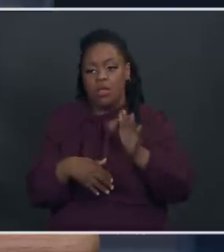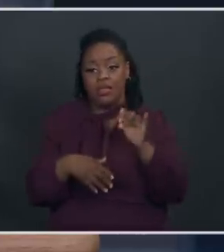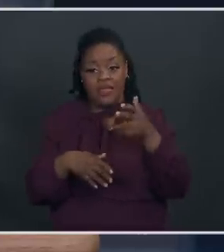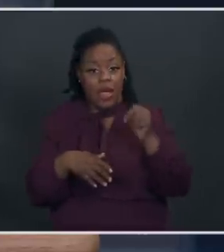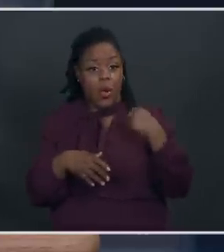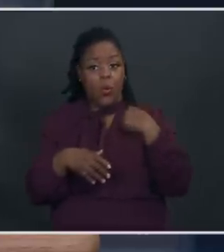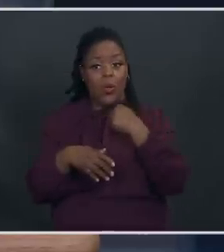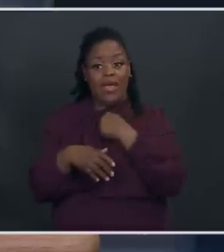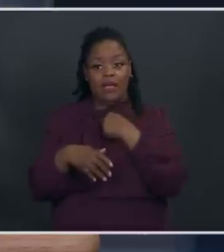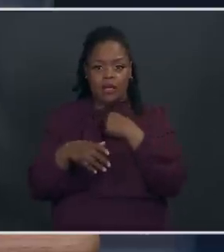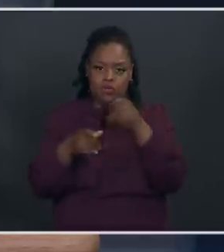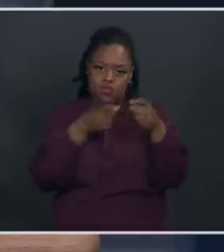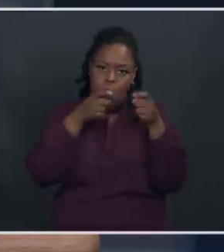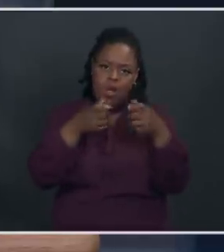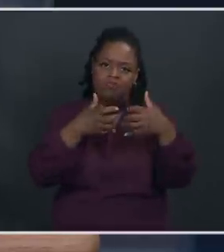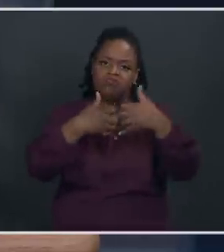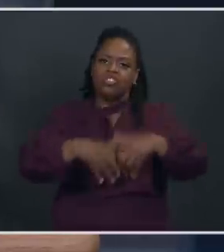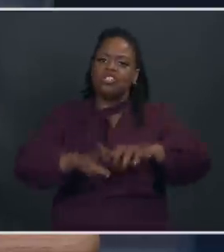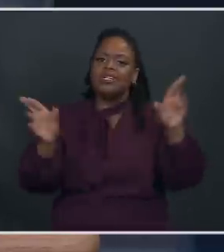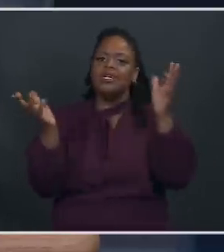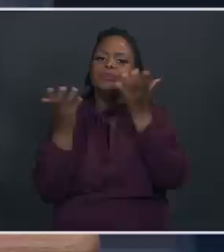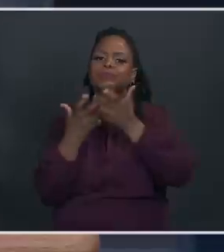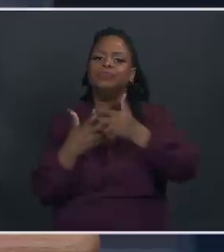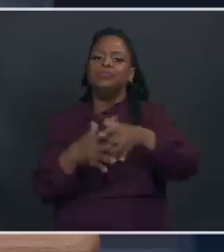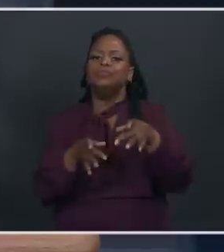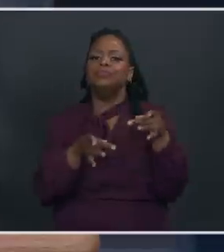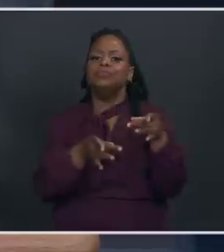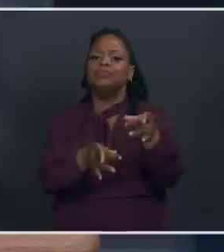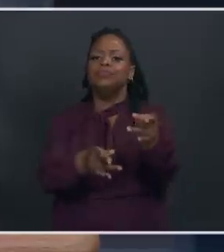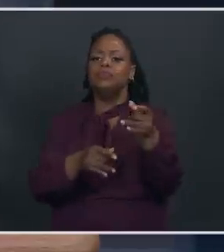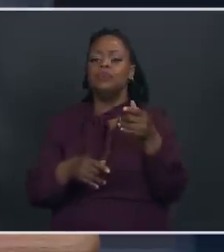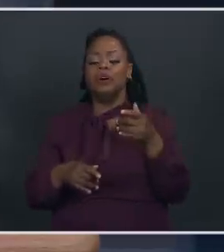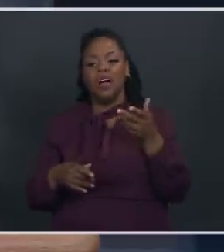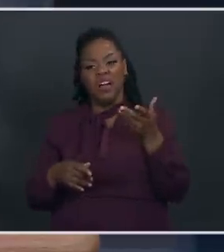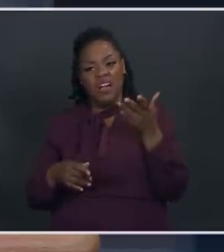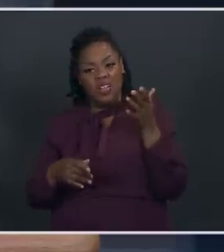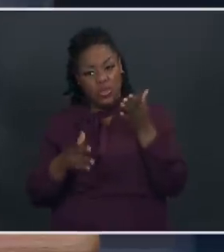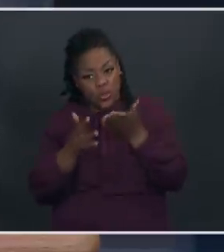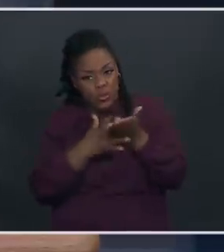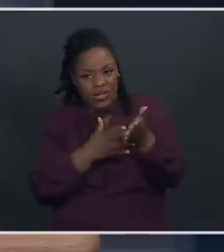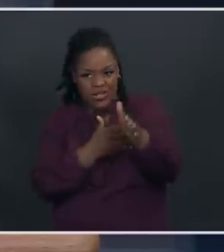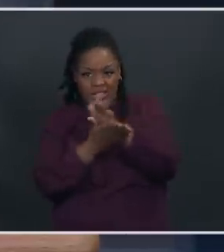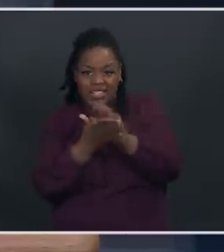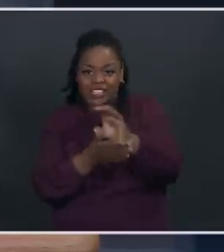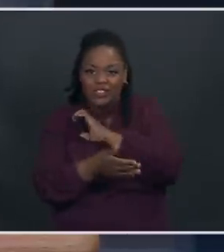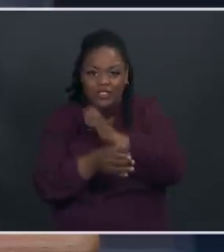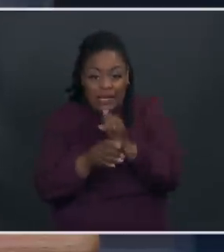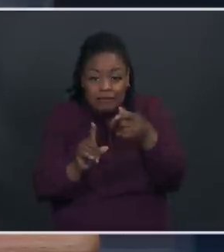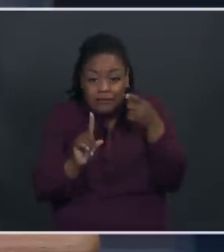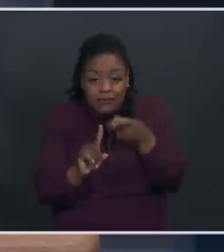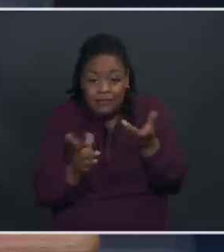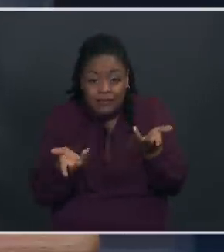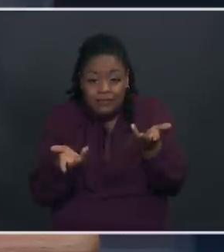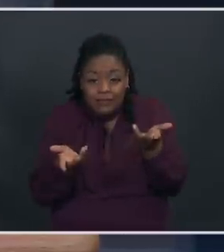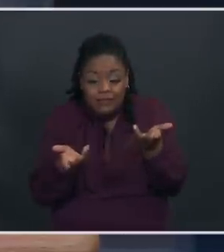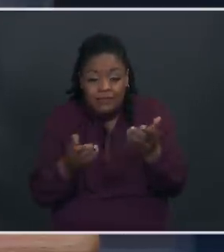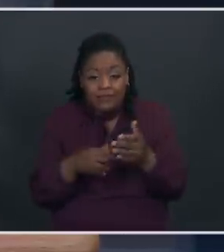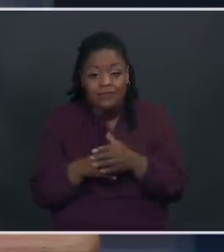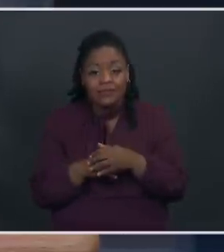and lower the costs of clean energy. Part of the way we're going to get there is by making sure the federal government buys American